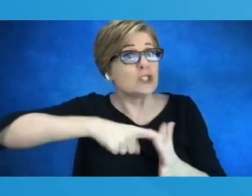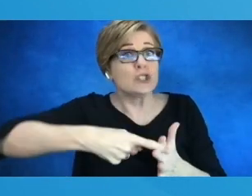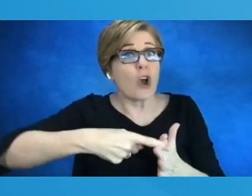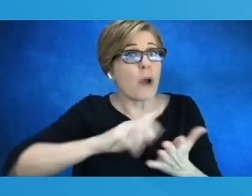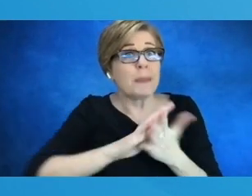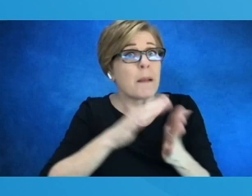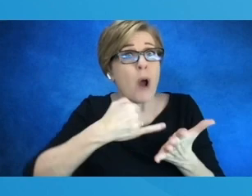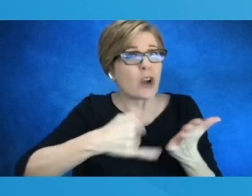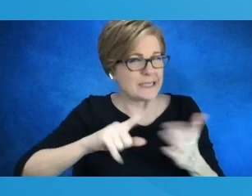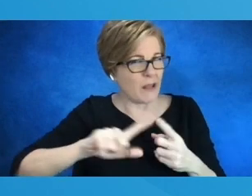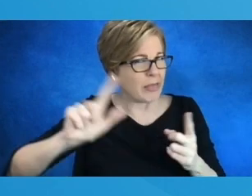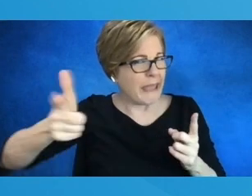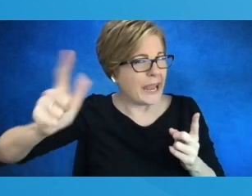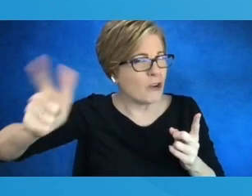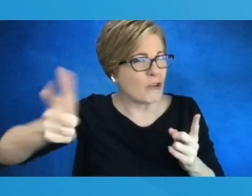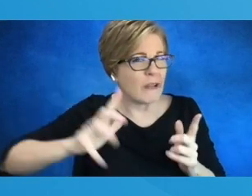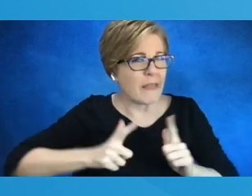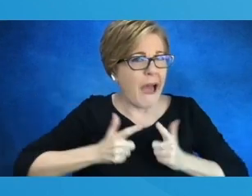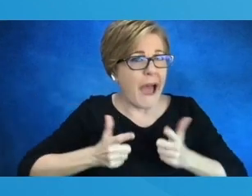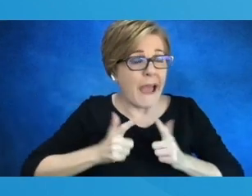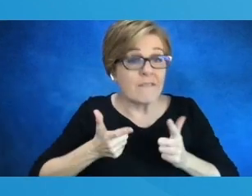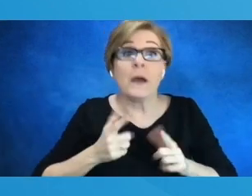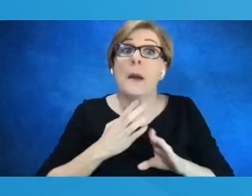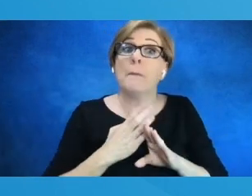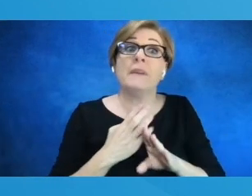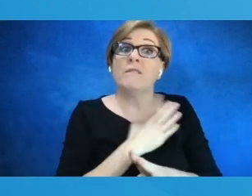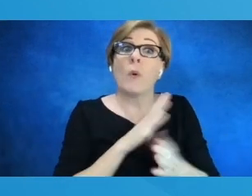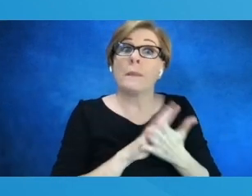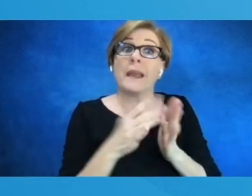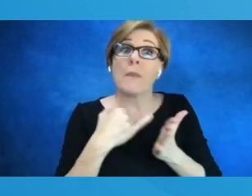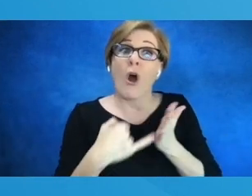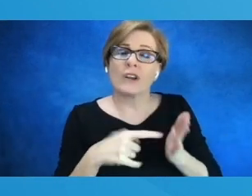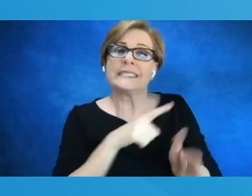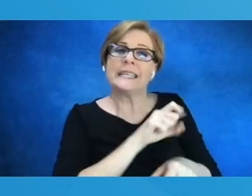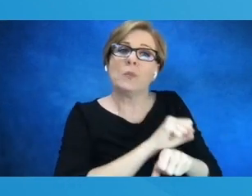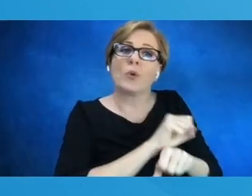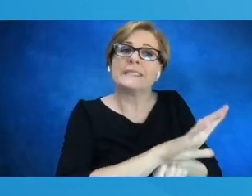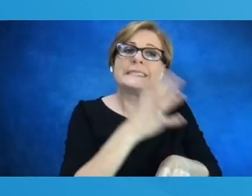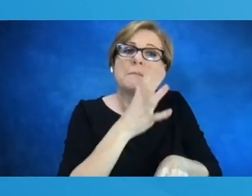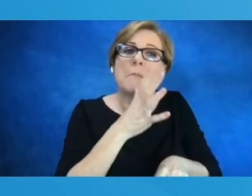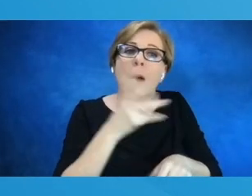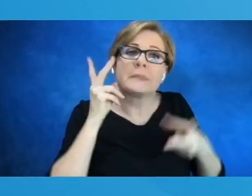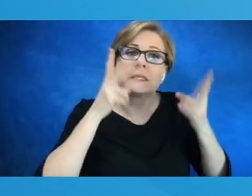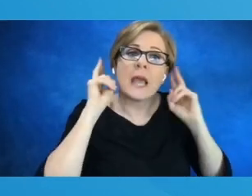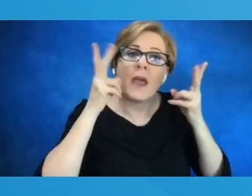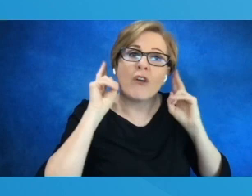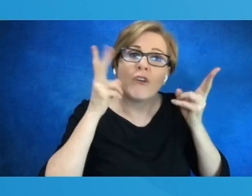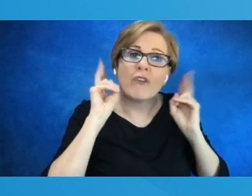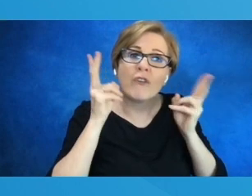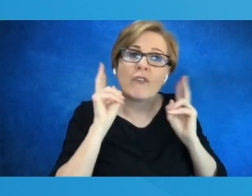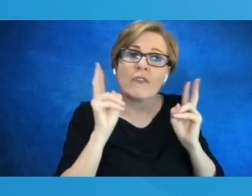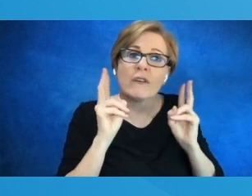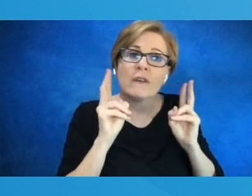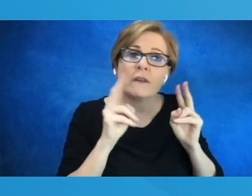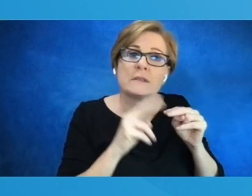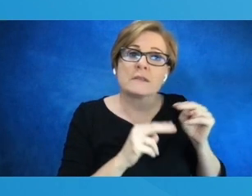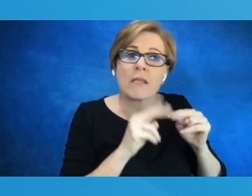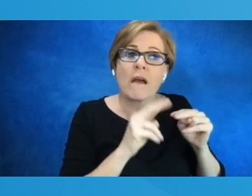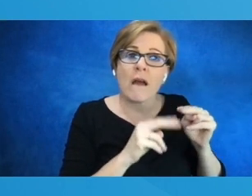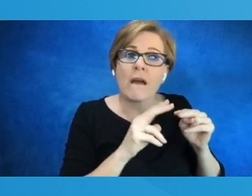He actually worked in his mother's hair salon and so he felt like that was a really creative job as well.